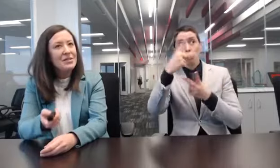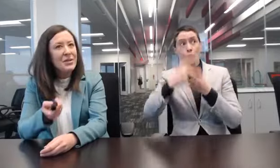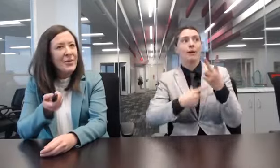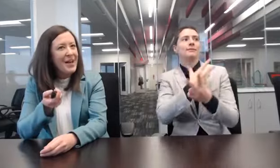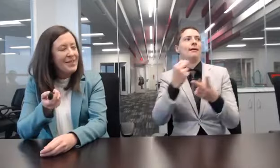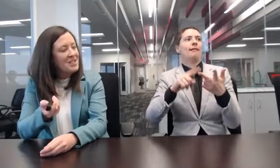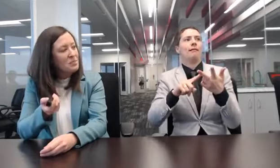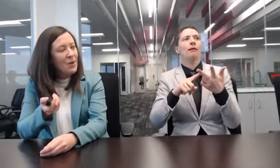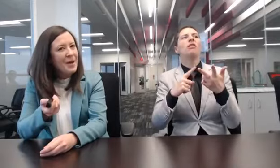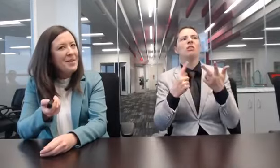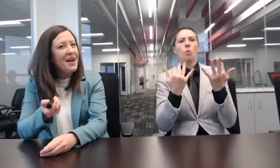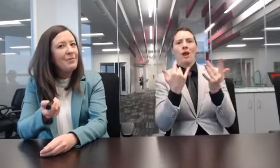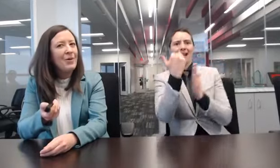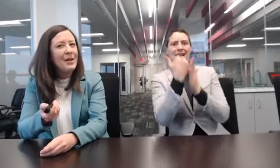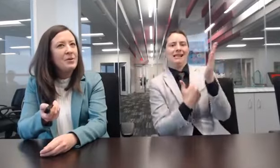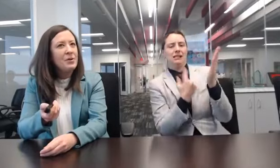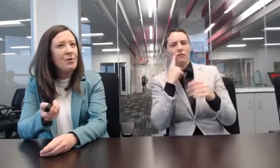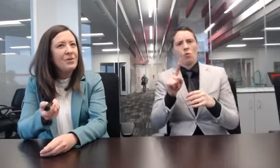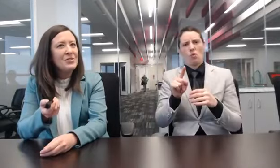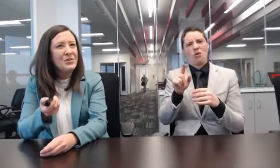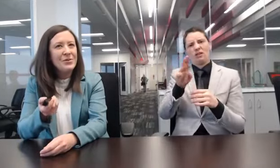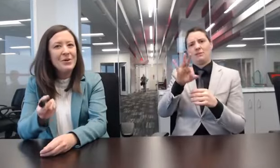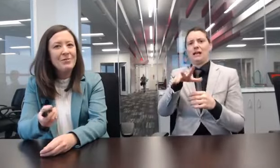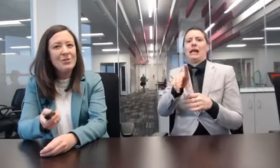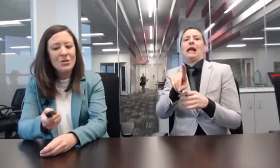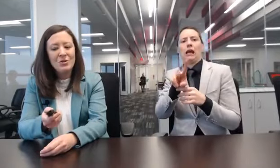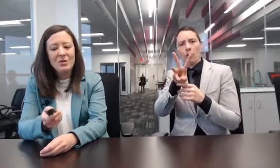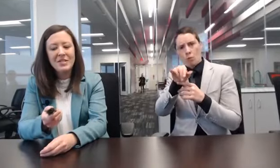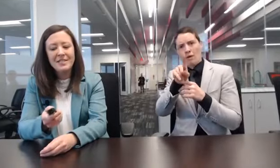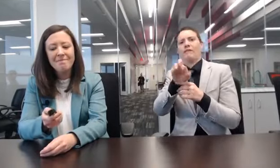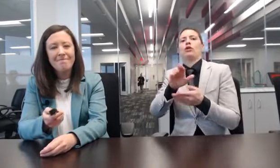So at this point, I will hand if over to Virginia Wilson.